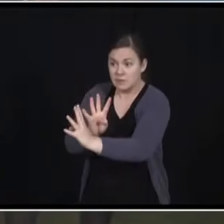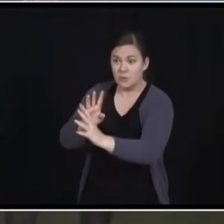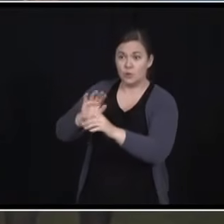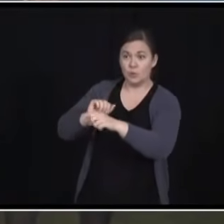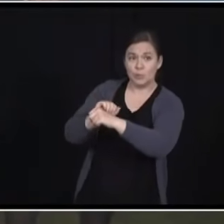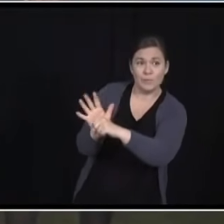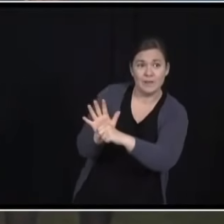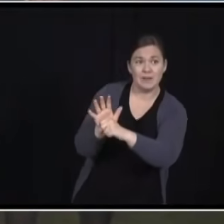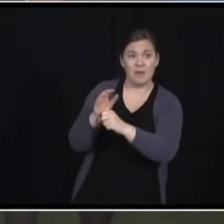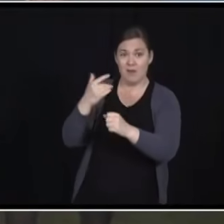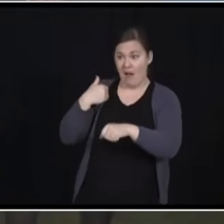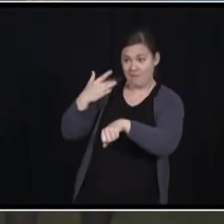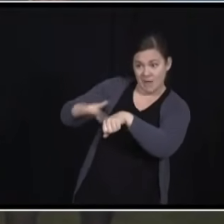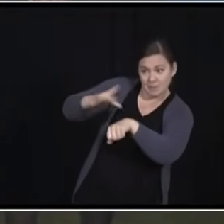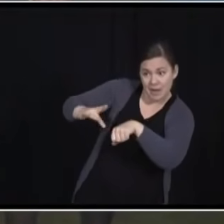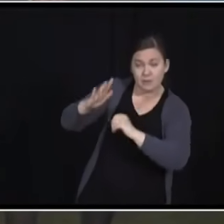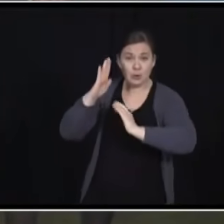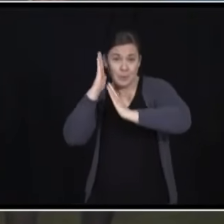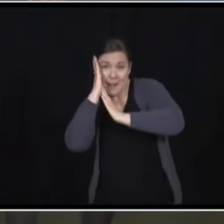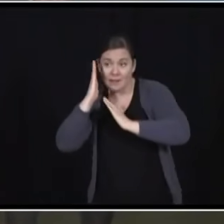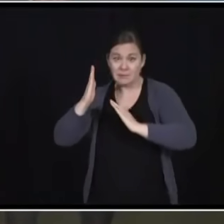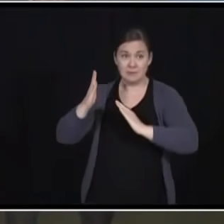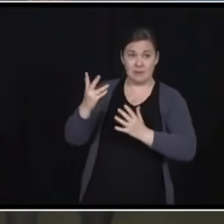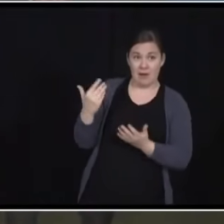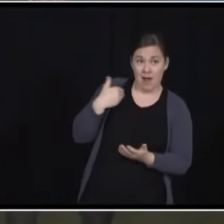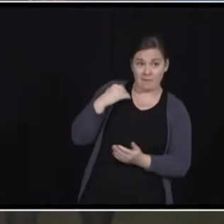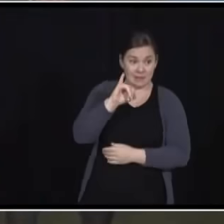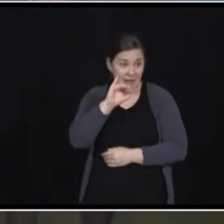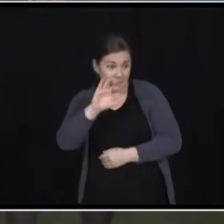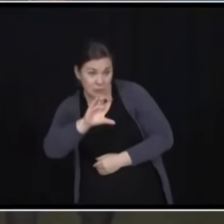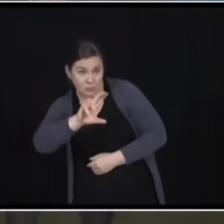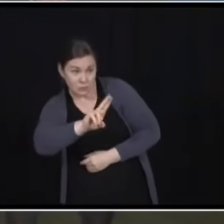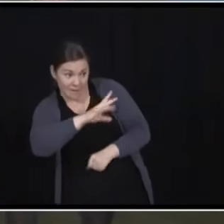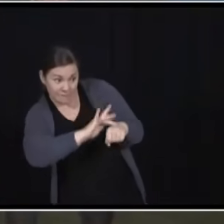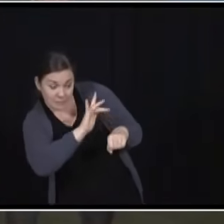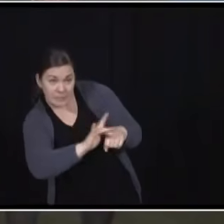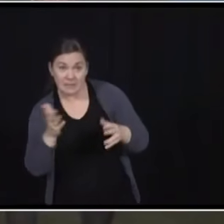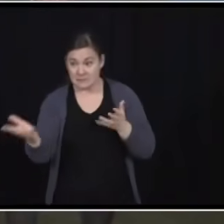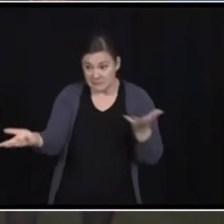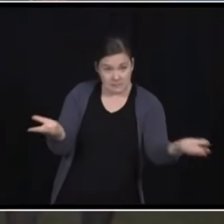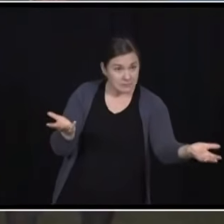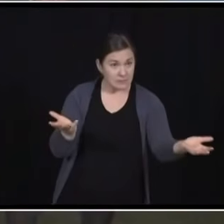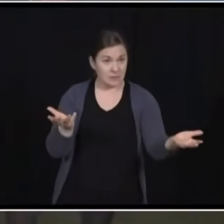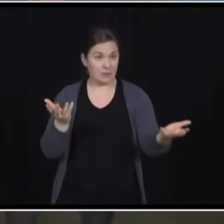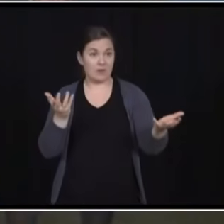contact follow-up are they getting overwhelmed and again, as well, the health system capacity, are the hospitals getting overwhelmed?